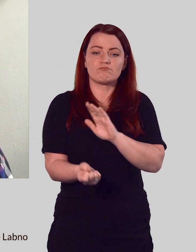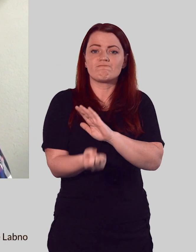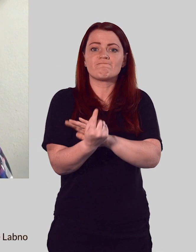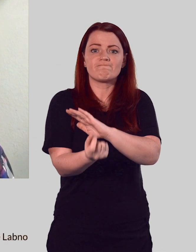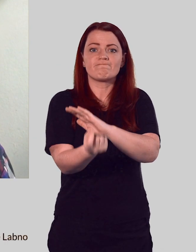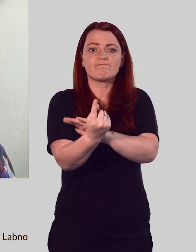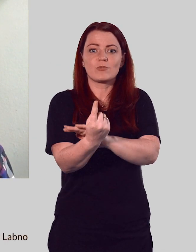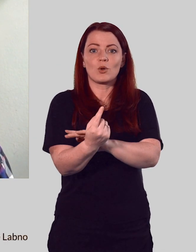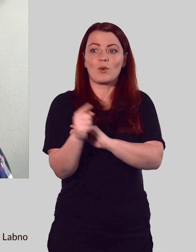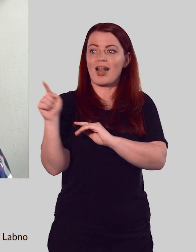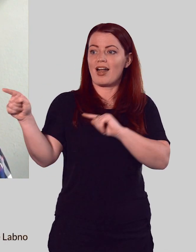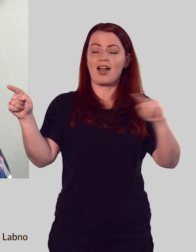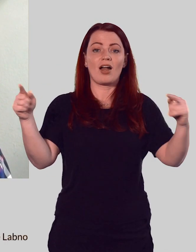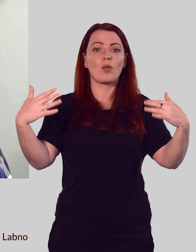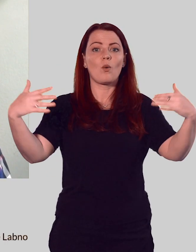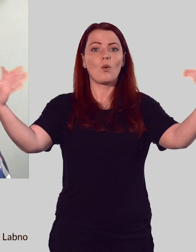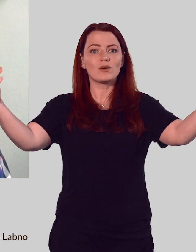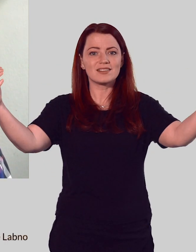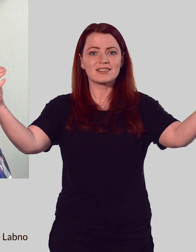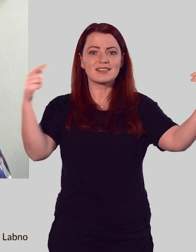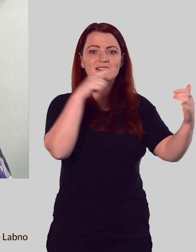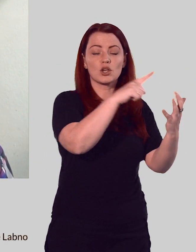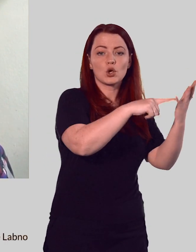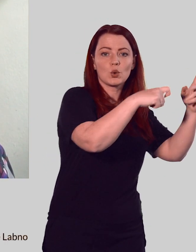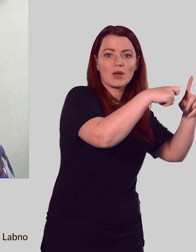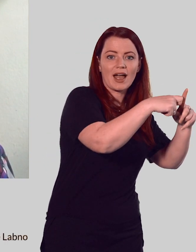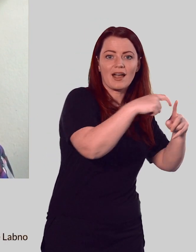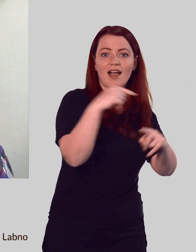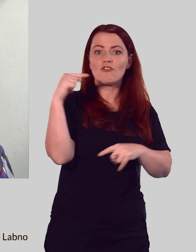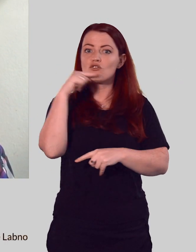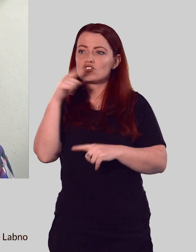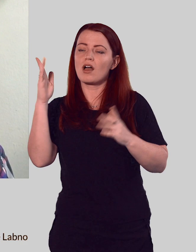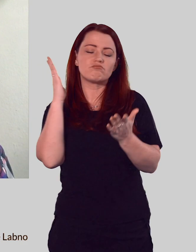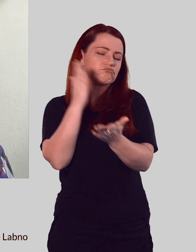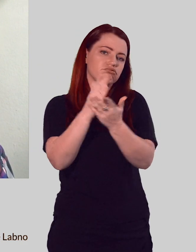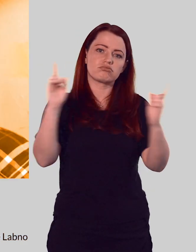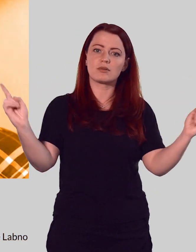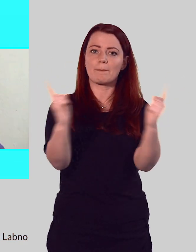two audiences from the UK and Russia truly met each other.